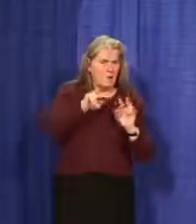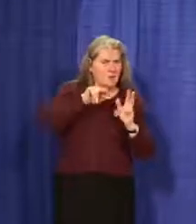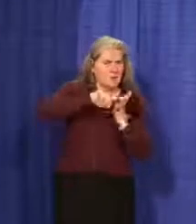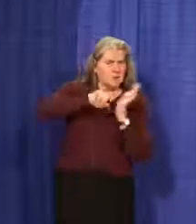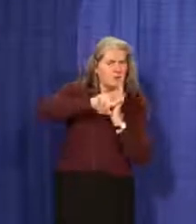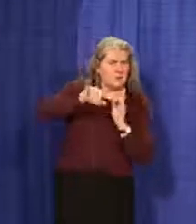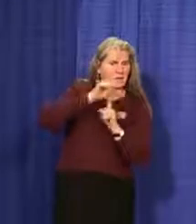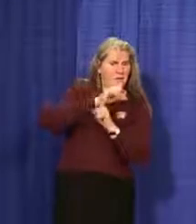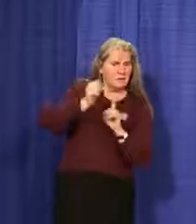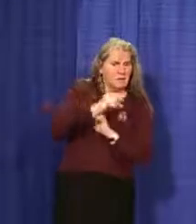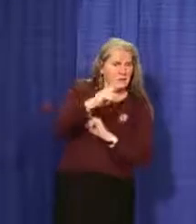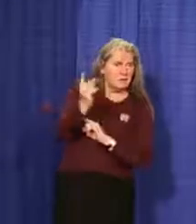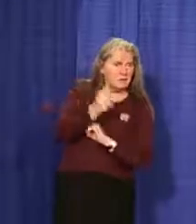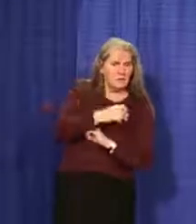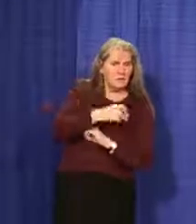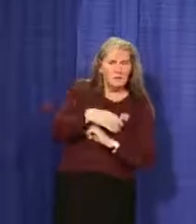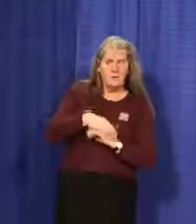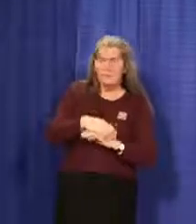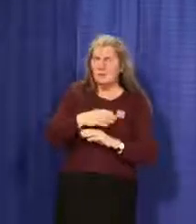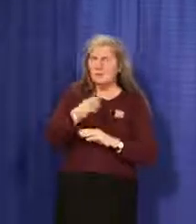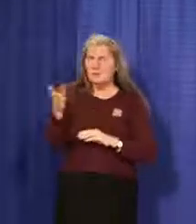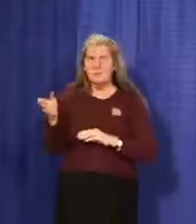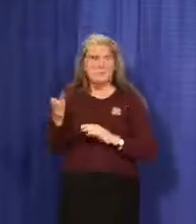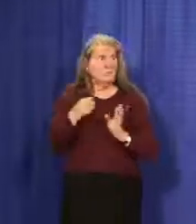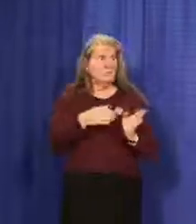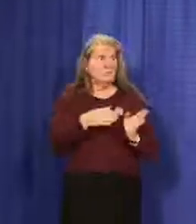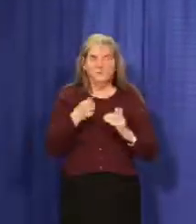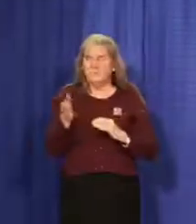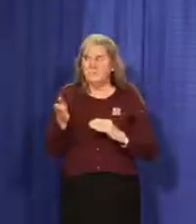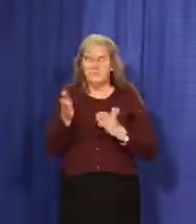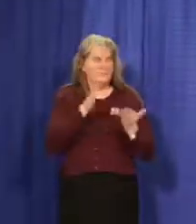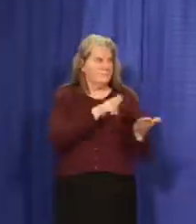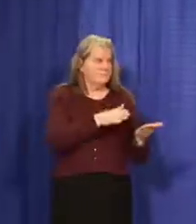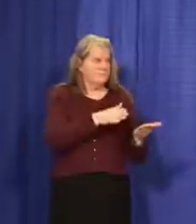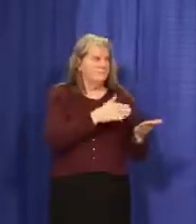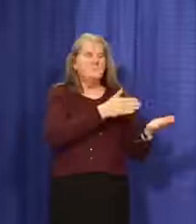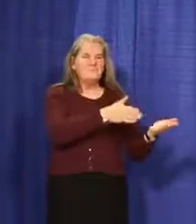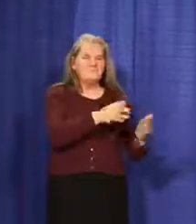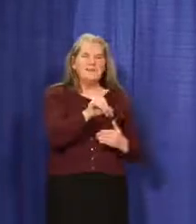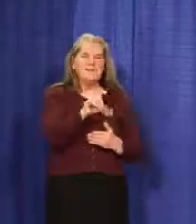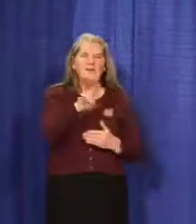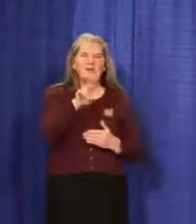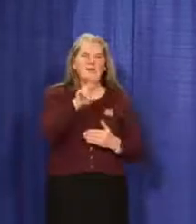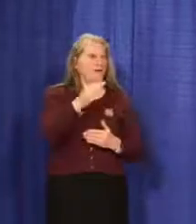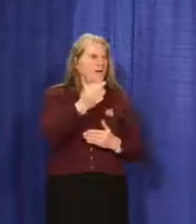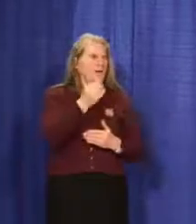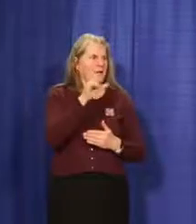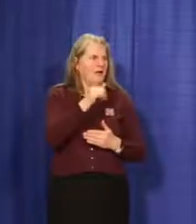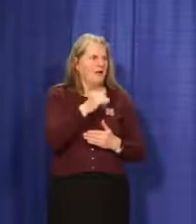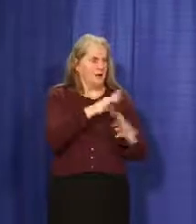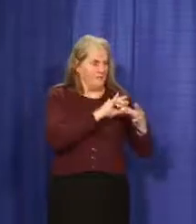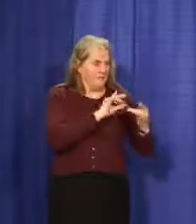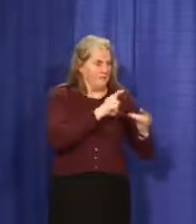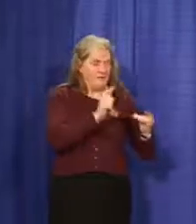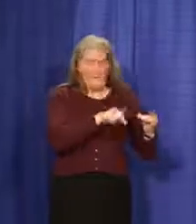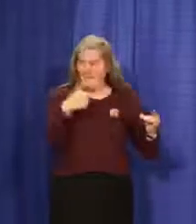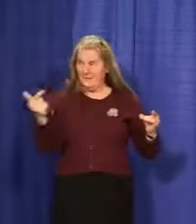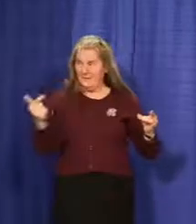looked into at all. Go ahead. Yeah, I can say my bit, and